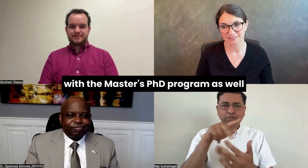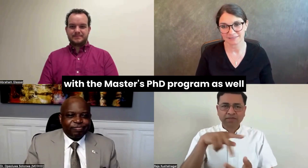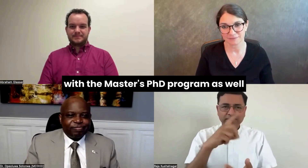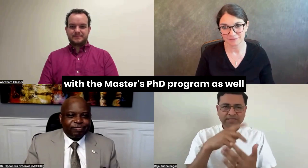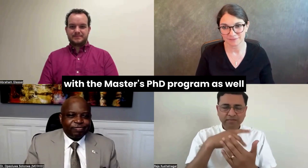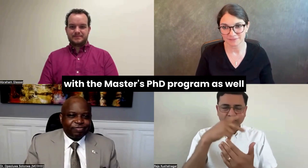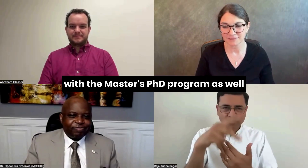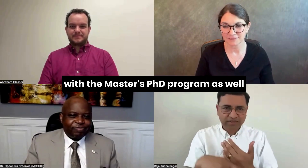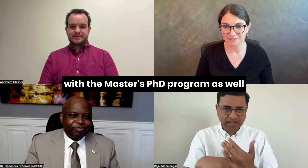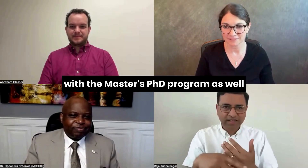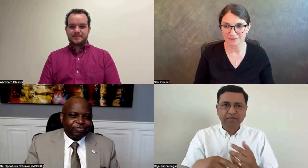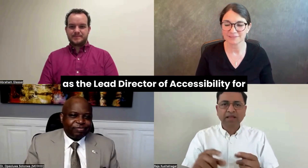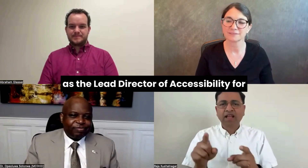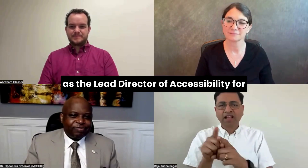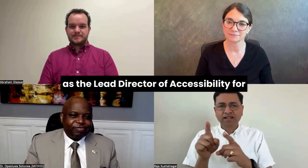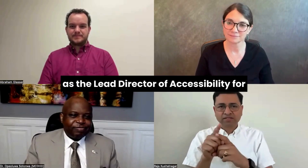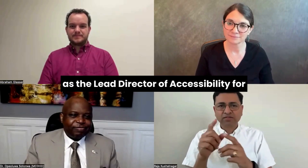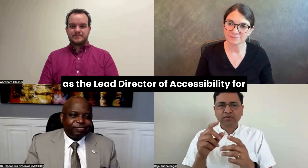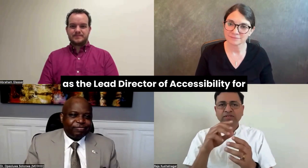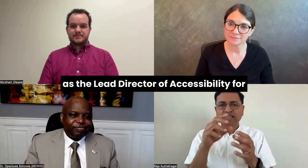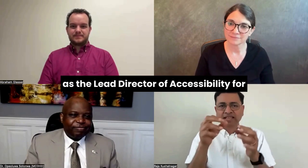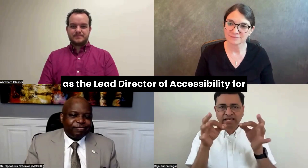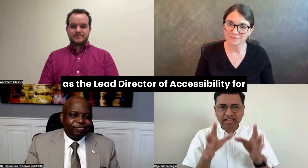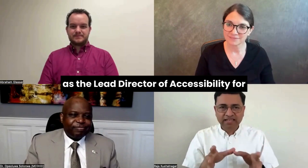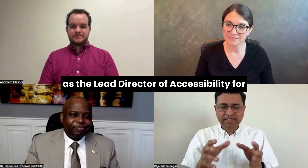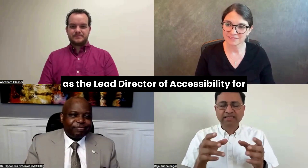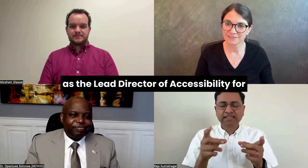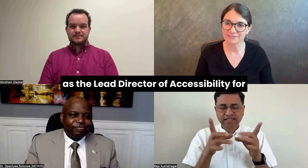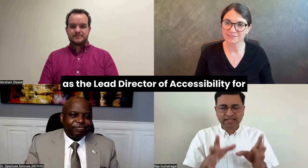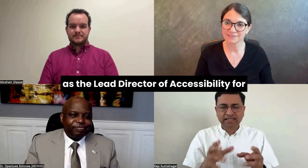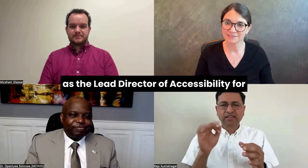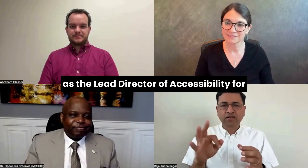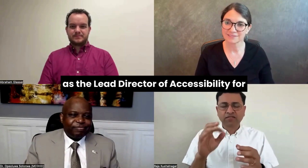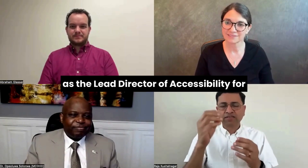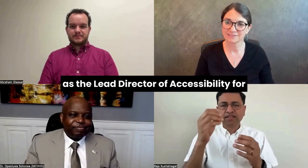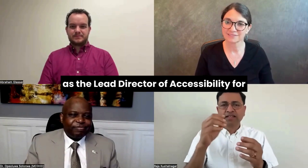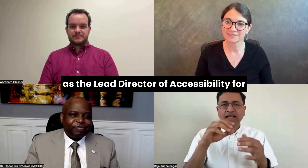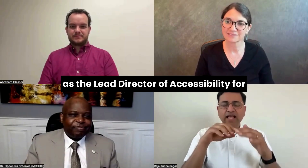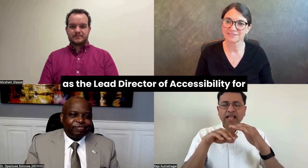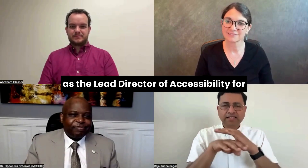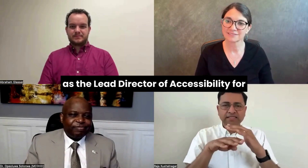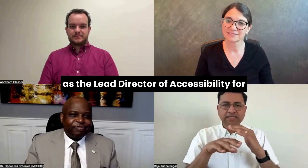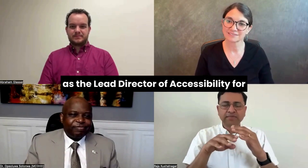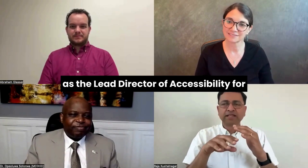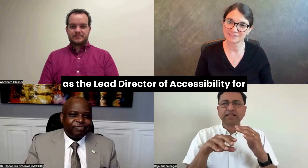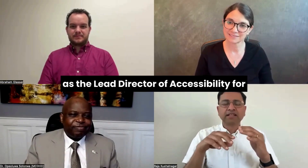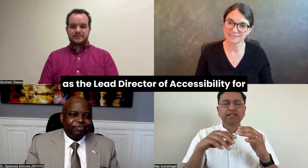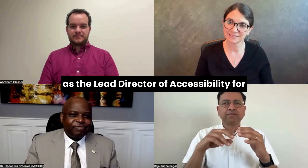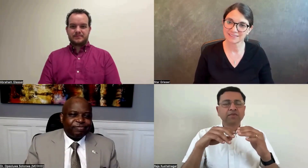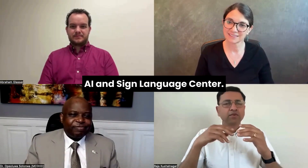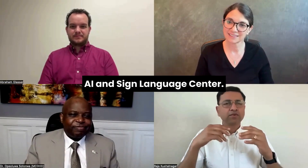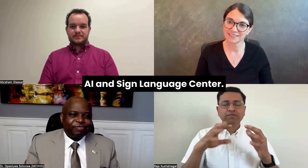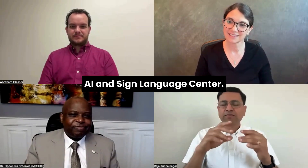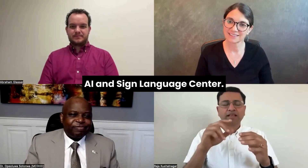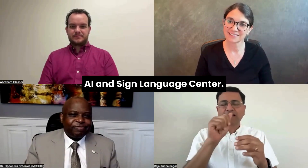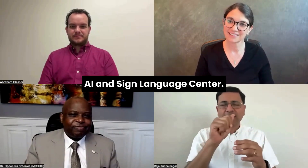as the Lead Director of Accessibility for AI and Sign Language Center.